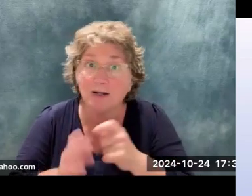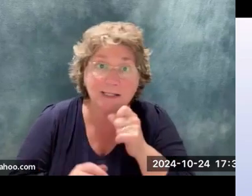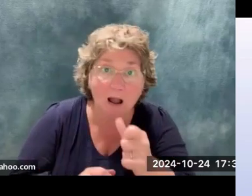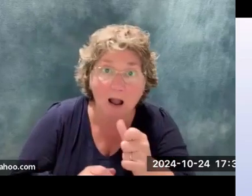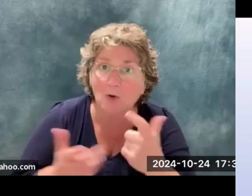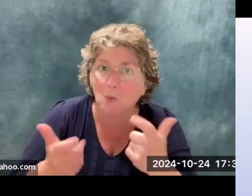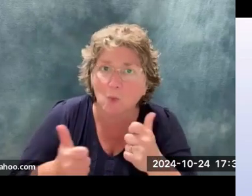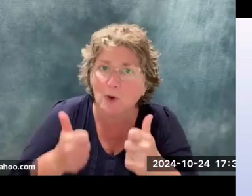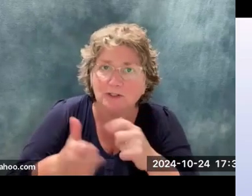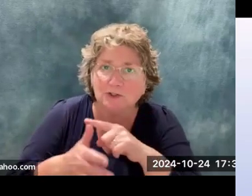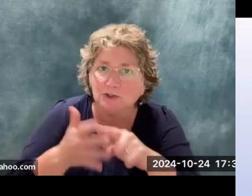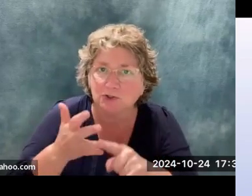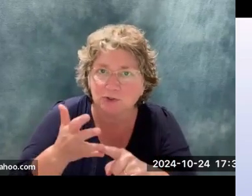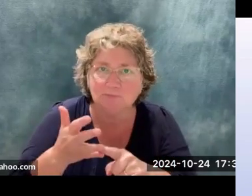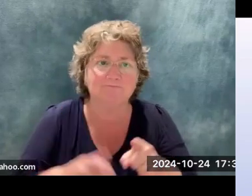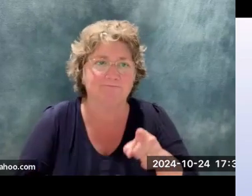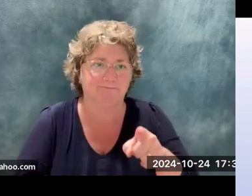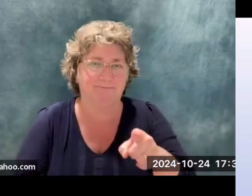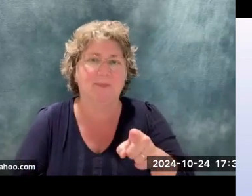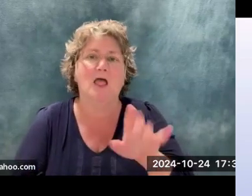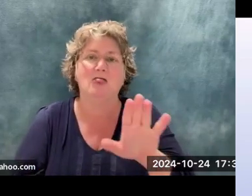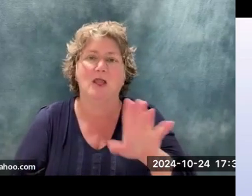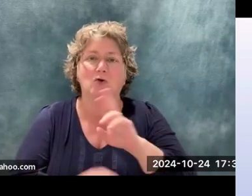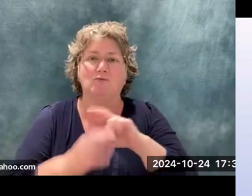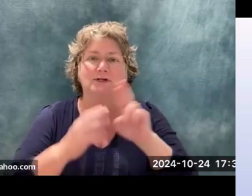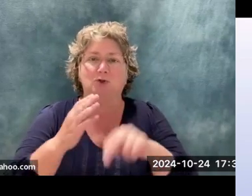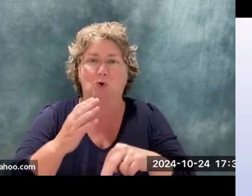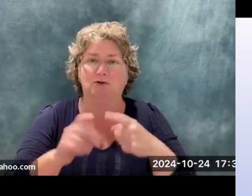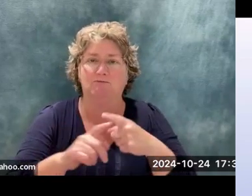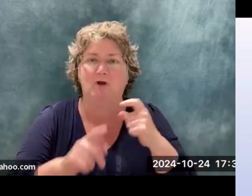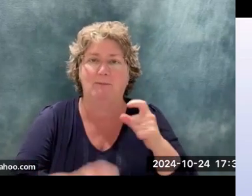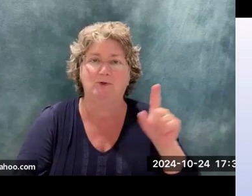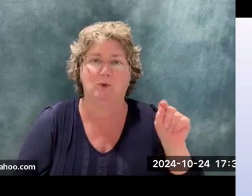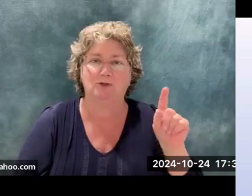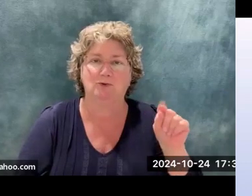And this is what they found from 2020 to 2022,